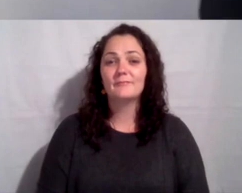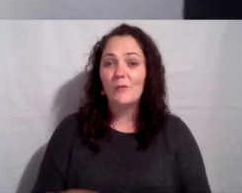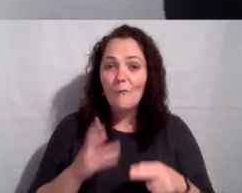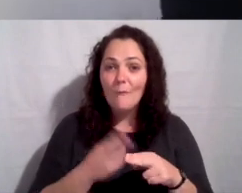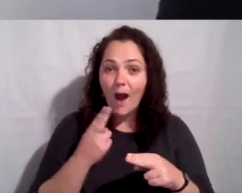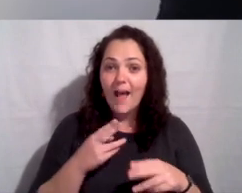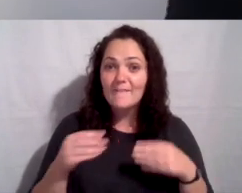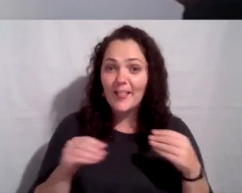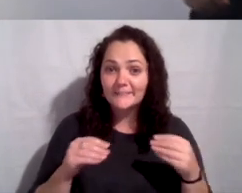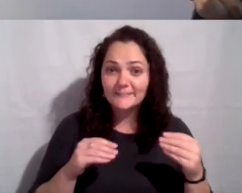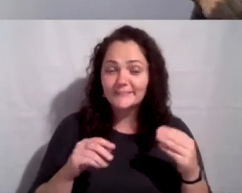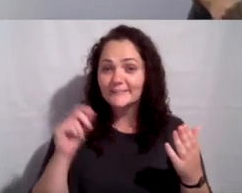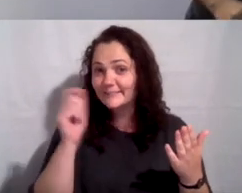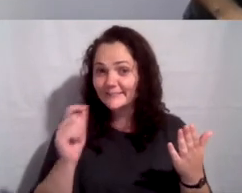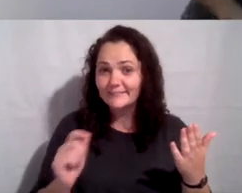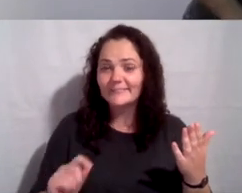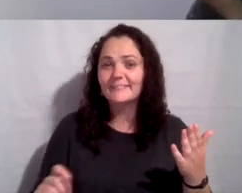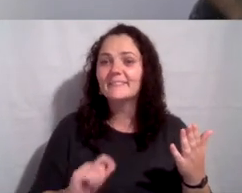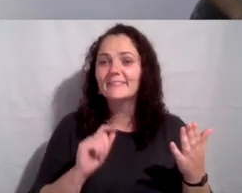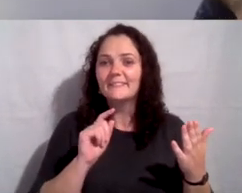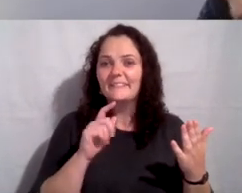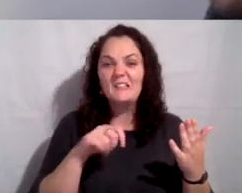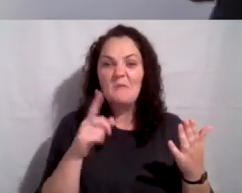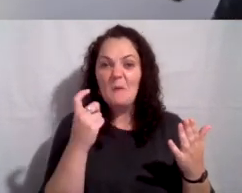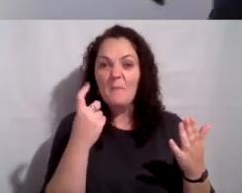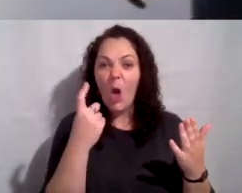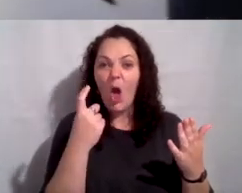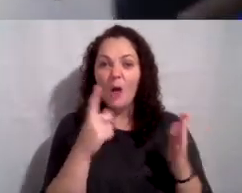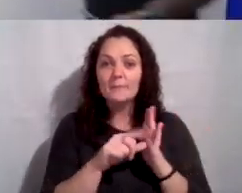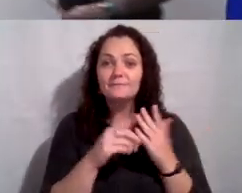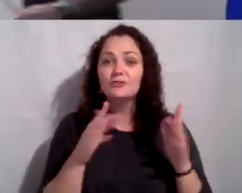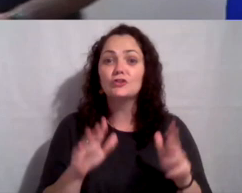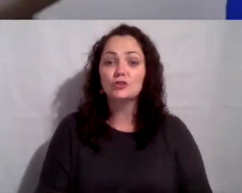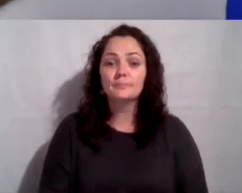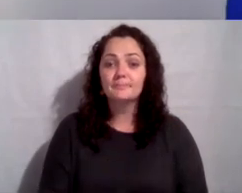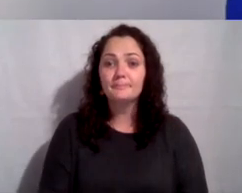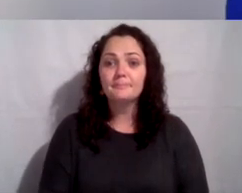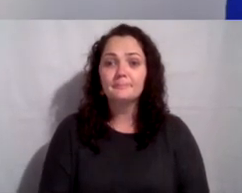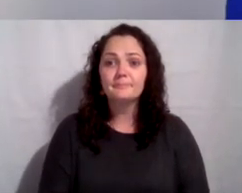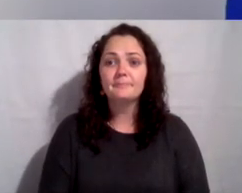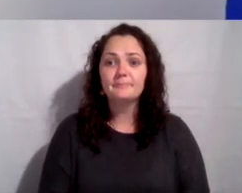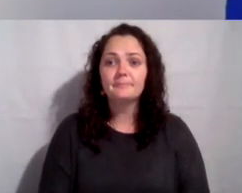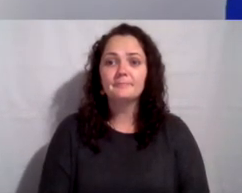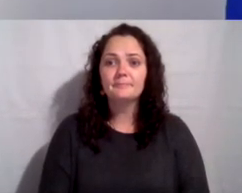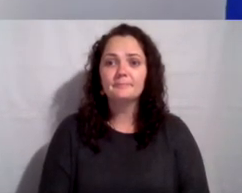Alright keep it quick, keep it loose, you've got about another less than a minute to go there.